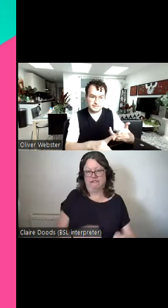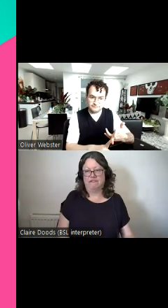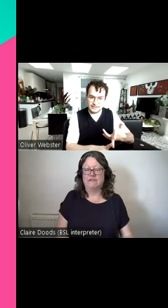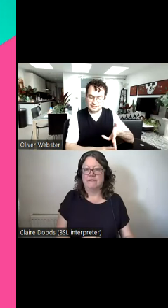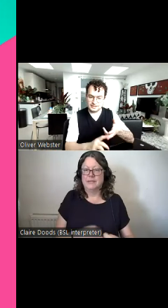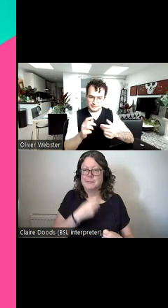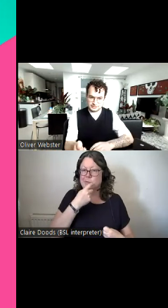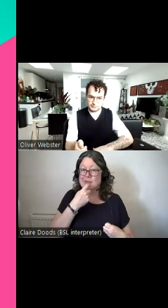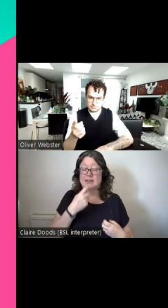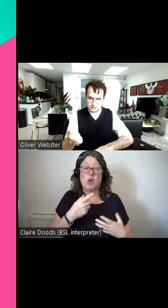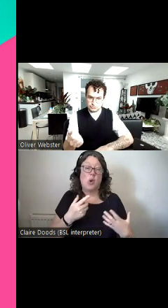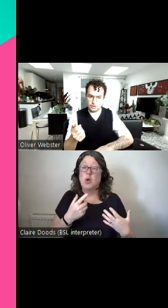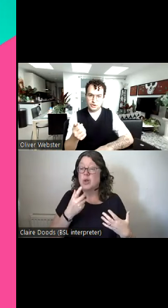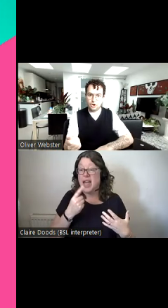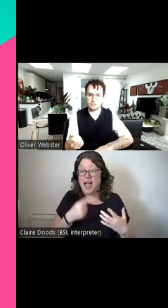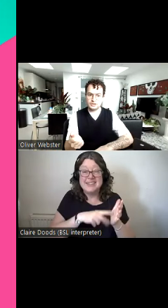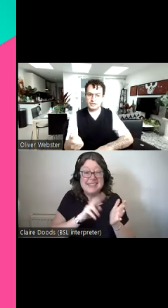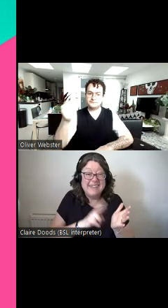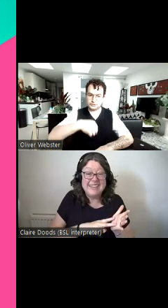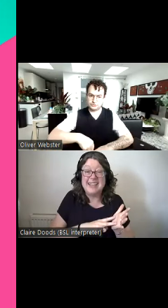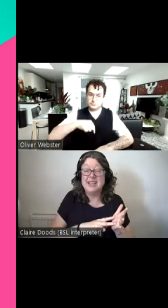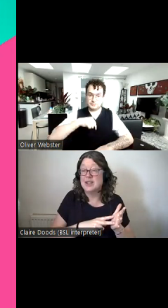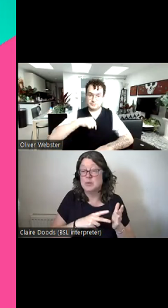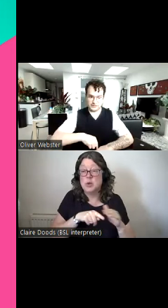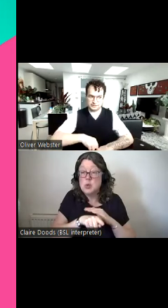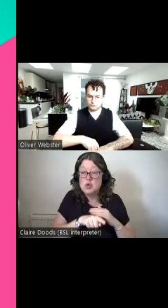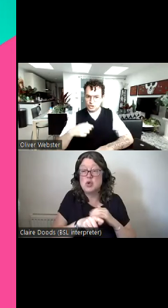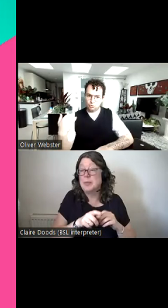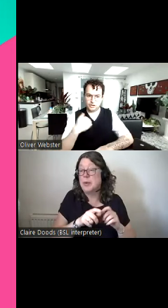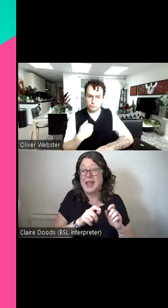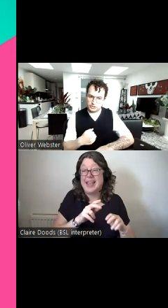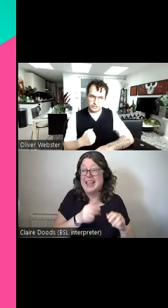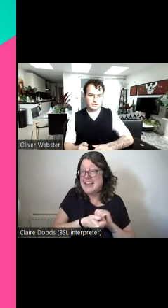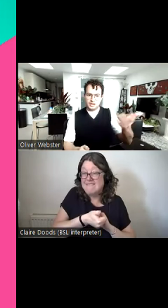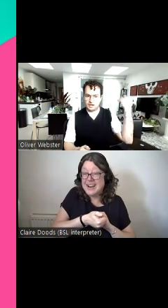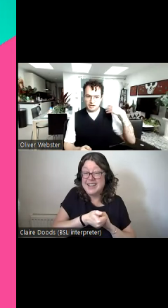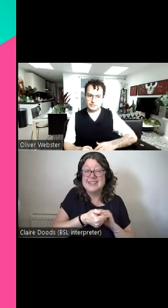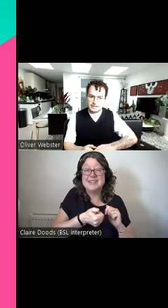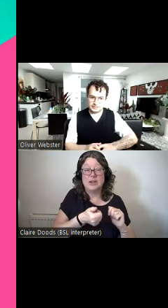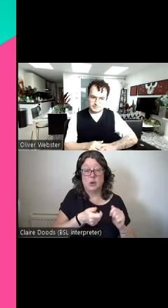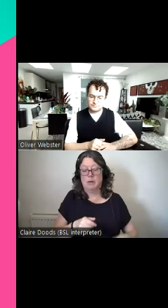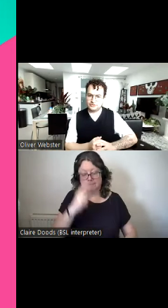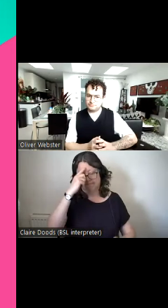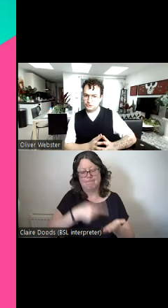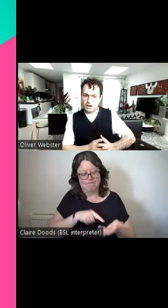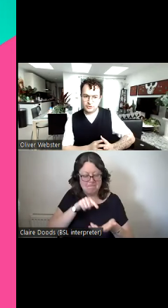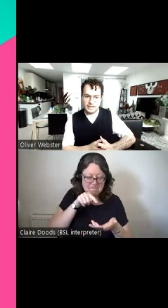Netflix. The subtitles that you turn on is for you specifically. When I'm watching the latest program on Netflix